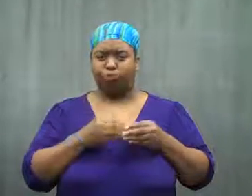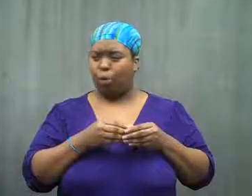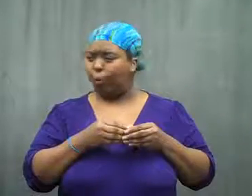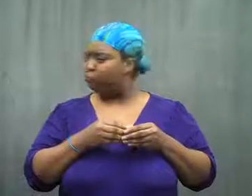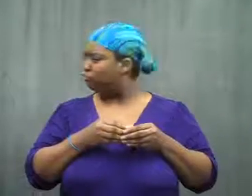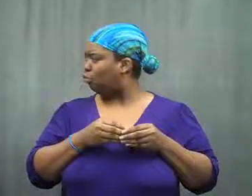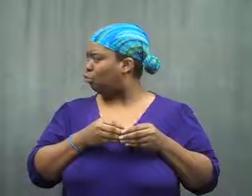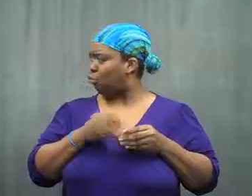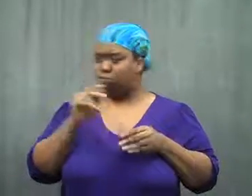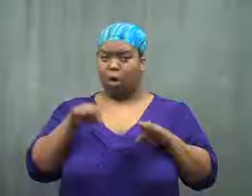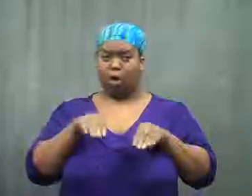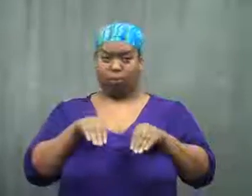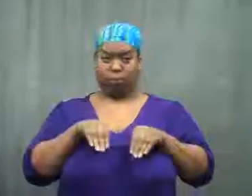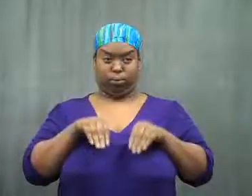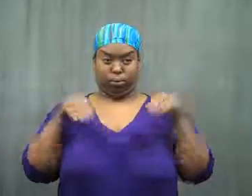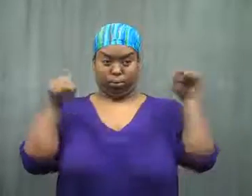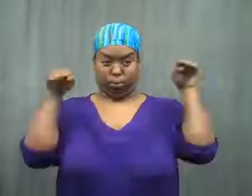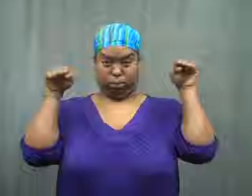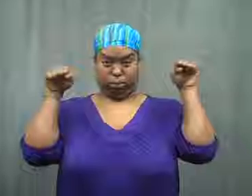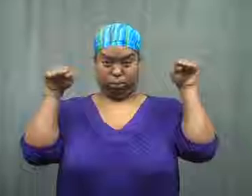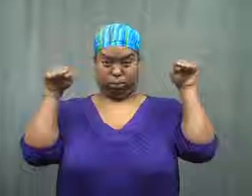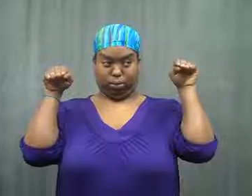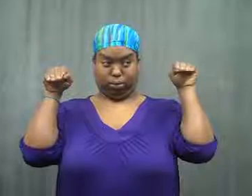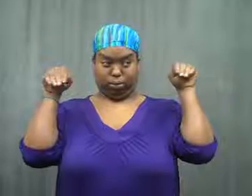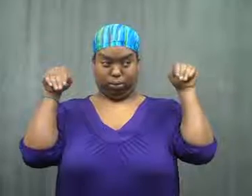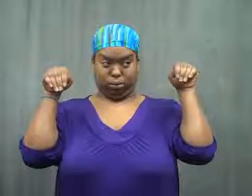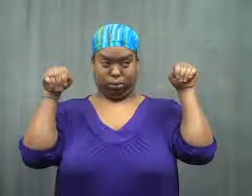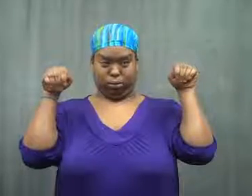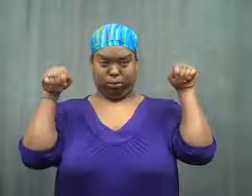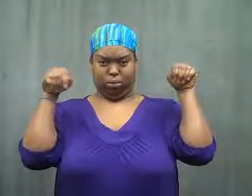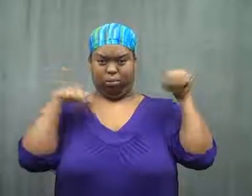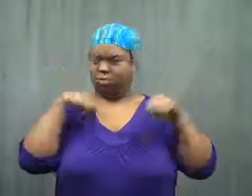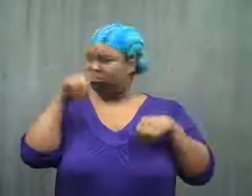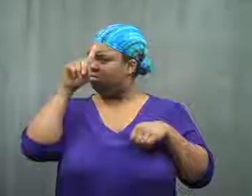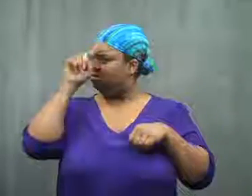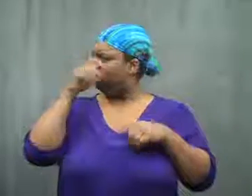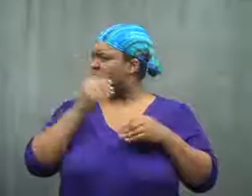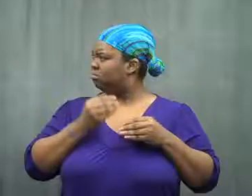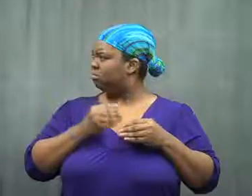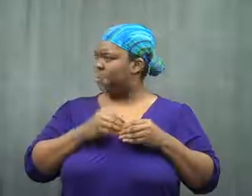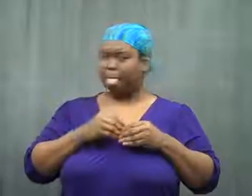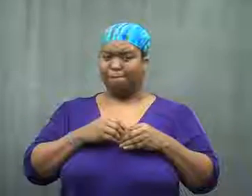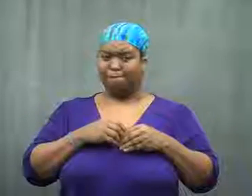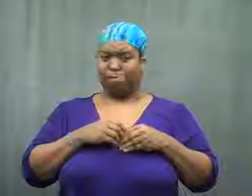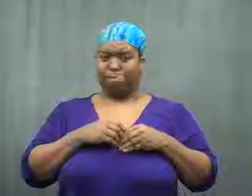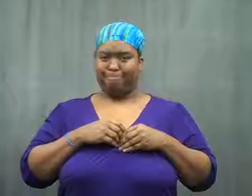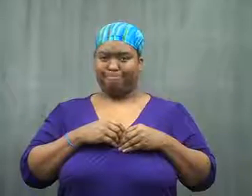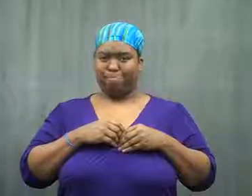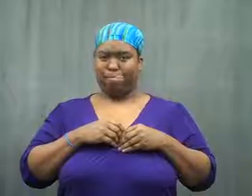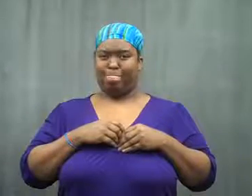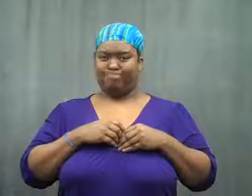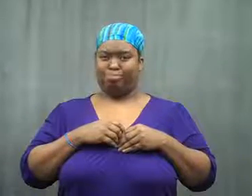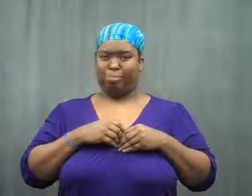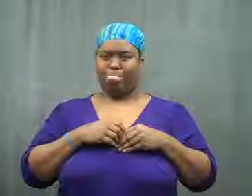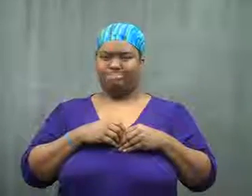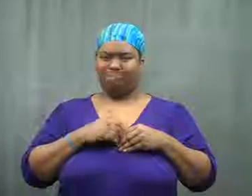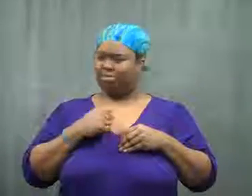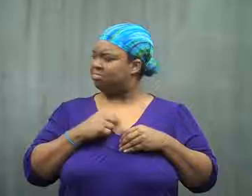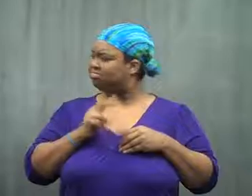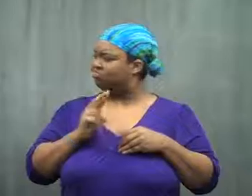I looked at my dog, and his ears dipped. Hmmm.... He was licking his lips.